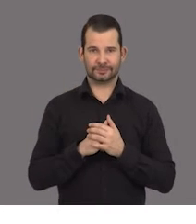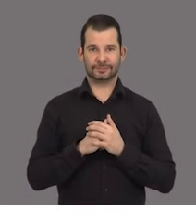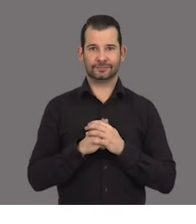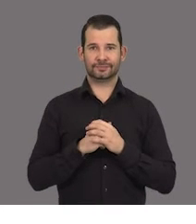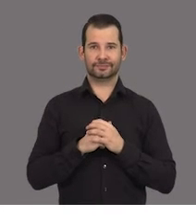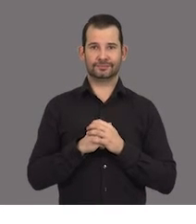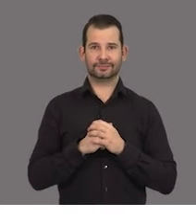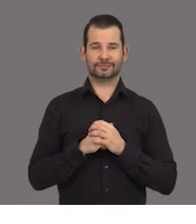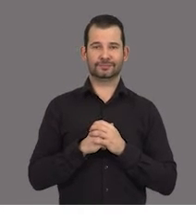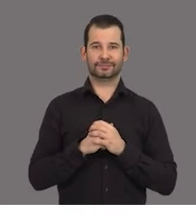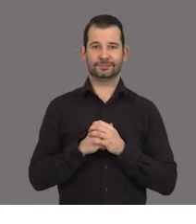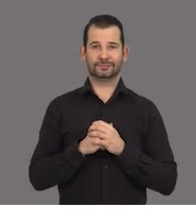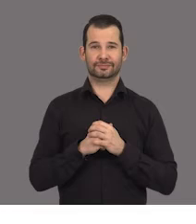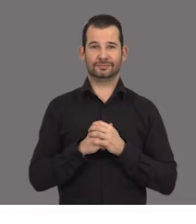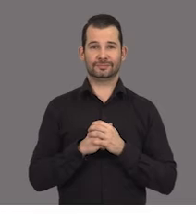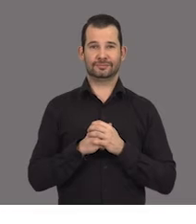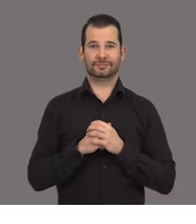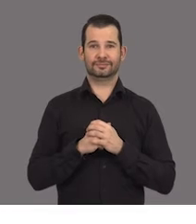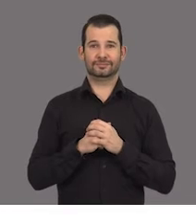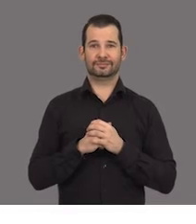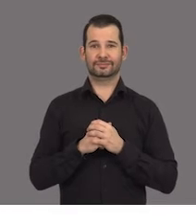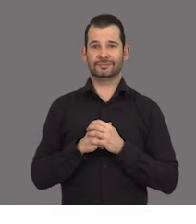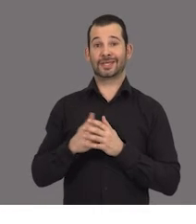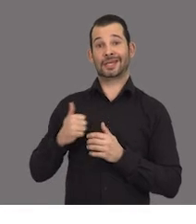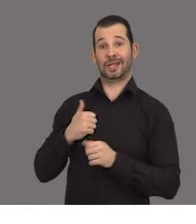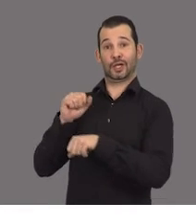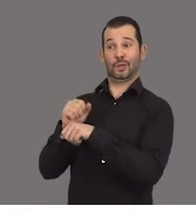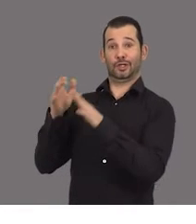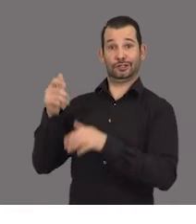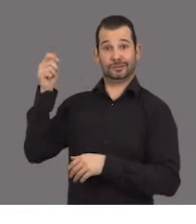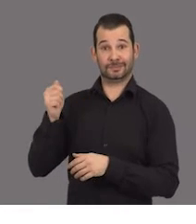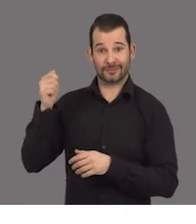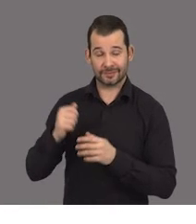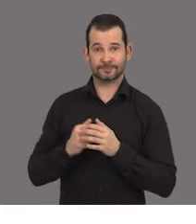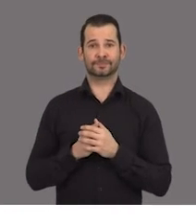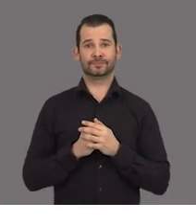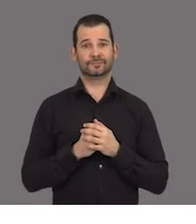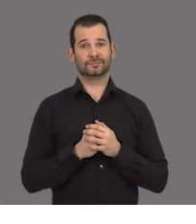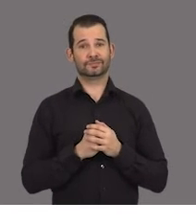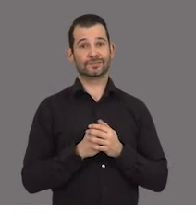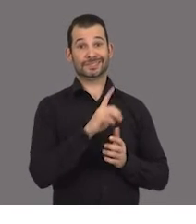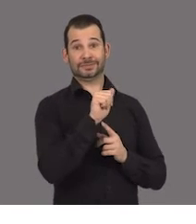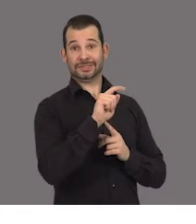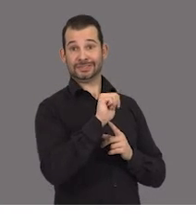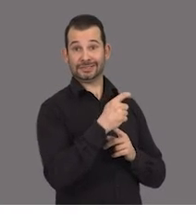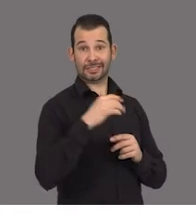the Canada workers benefit the disability tax credit the child disability benefit